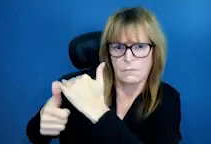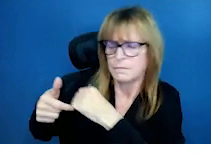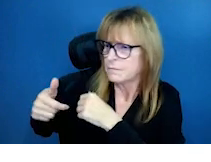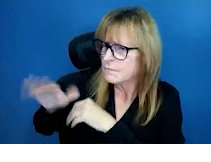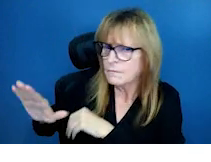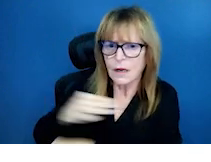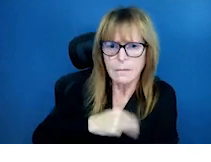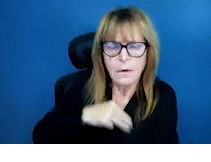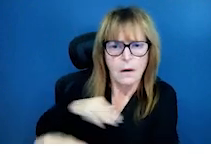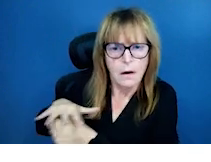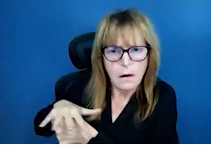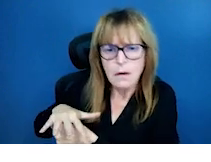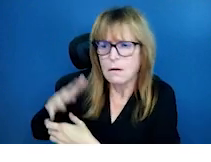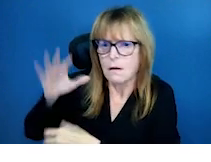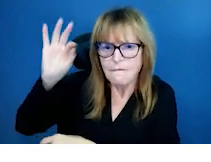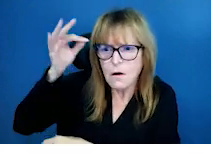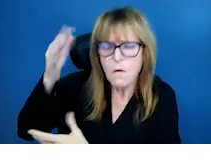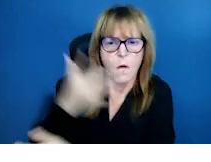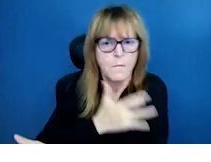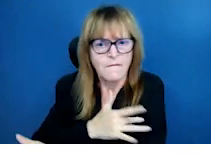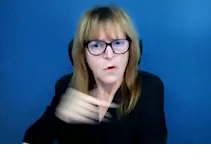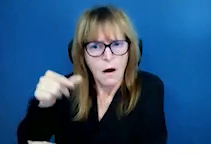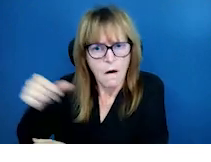We want to avoid situations where it is perceived that a for-profit